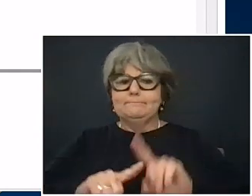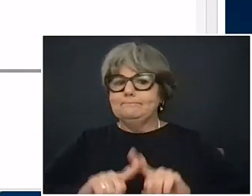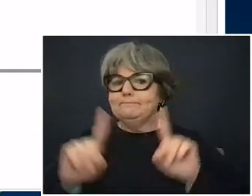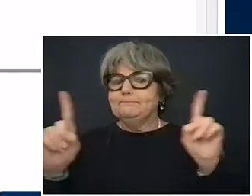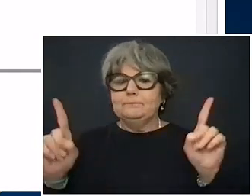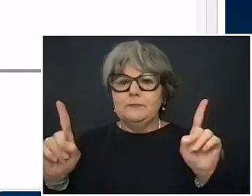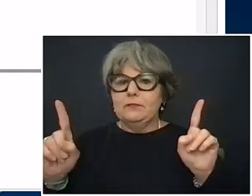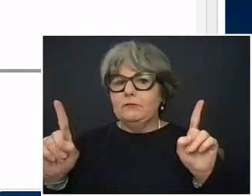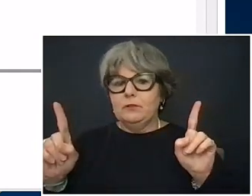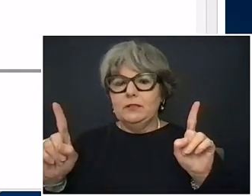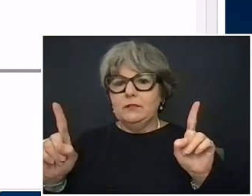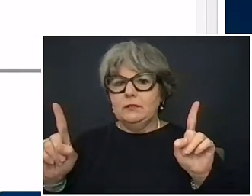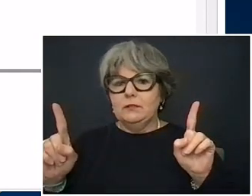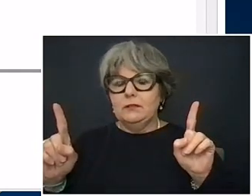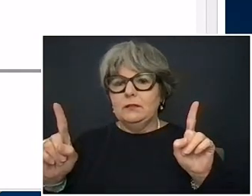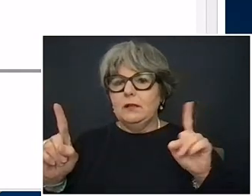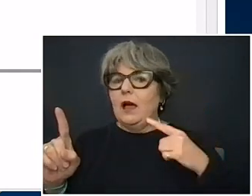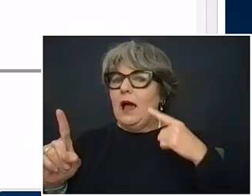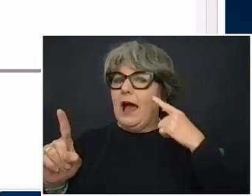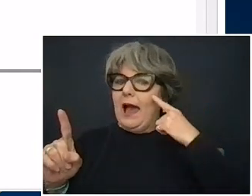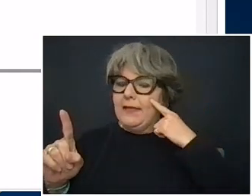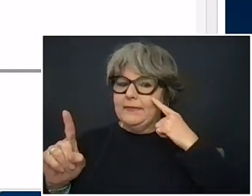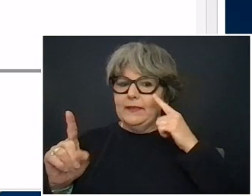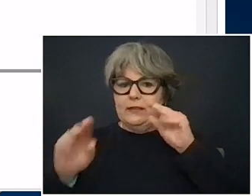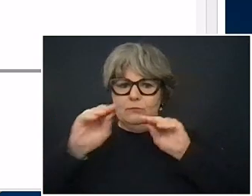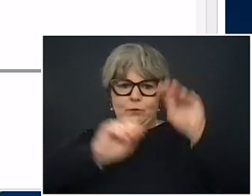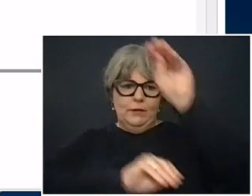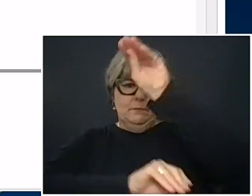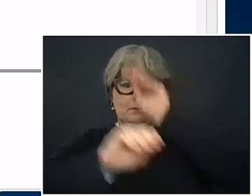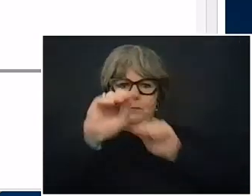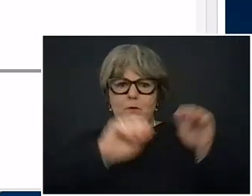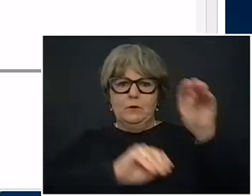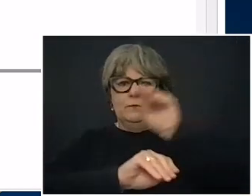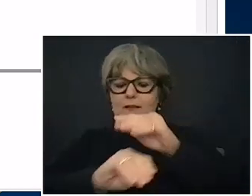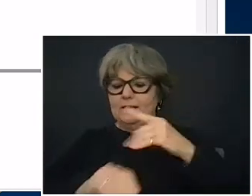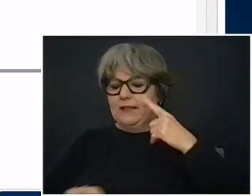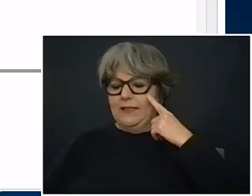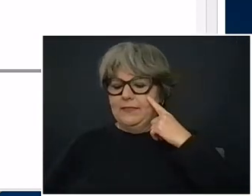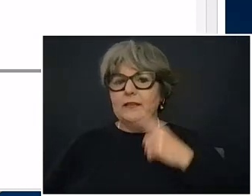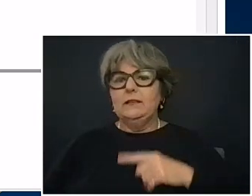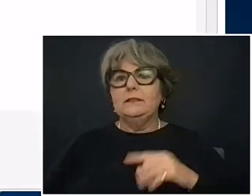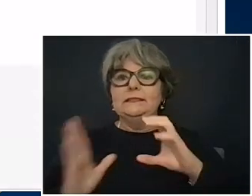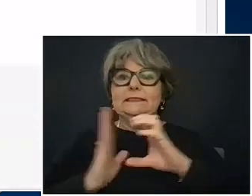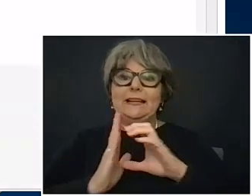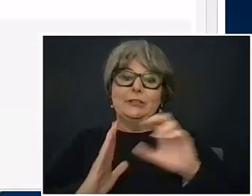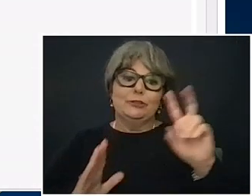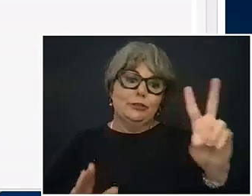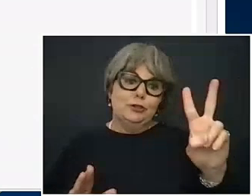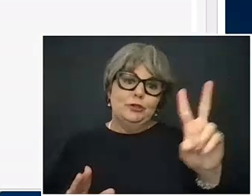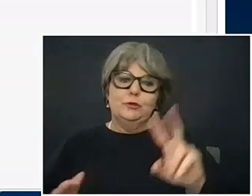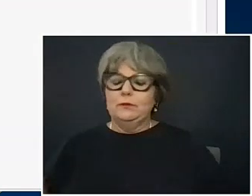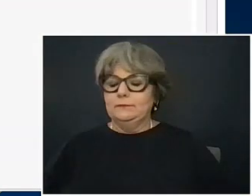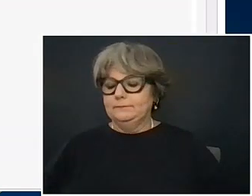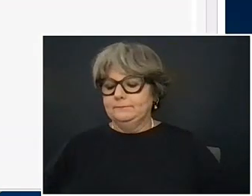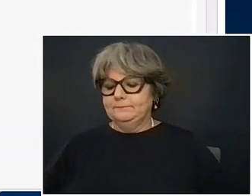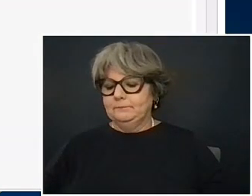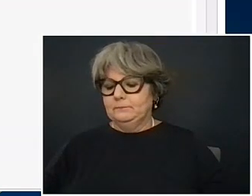I think we've just reordered things within section two. Within each, within multiple.